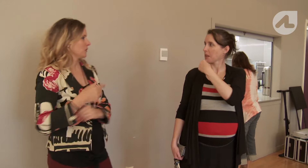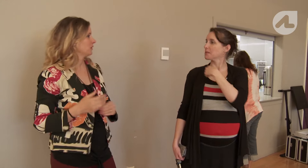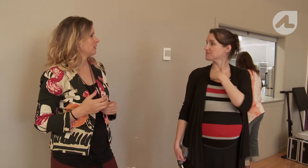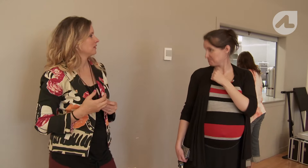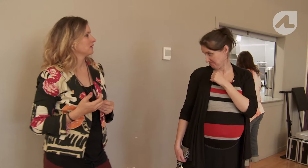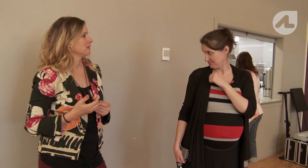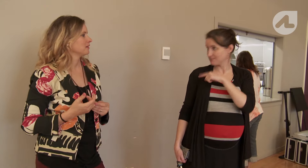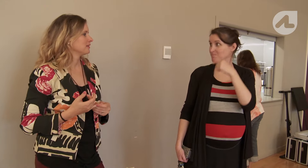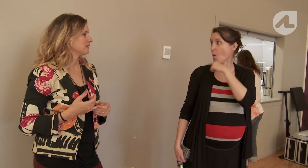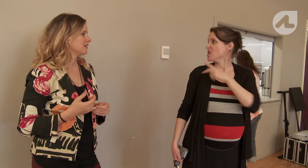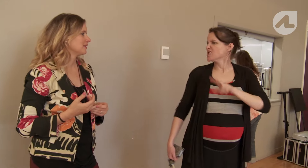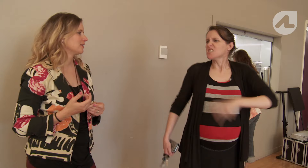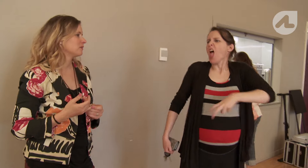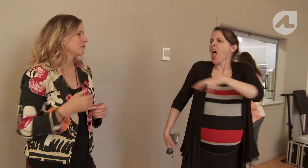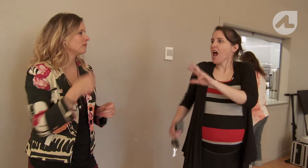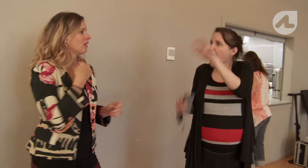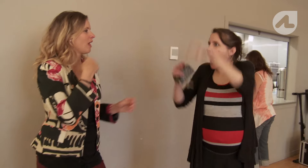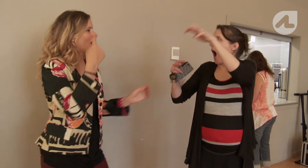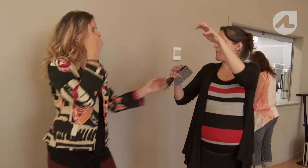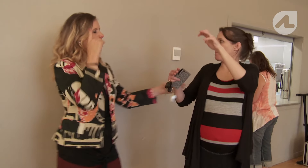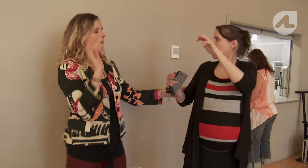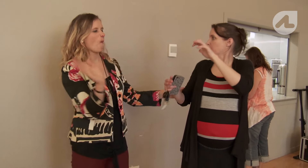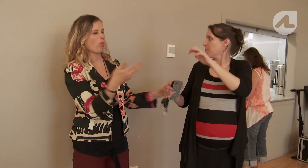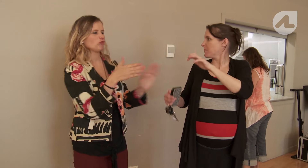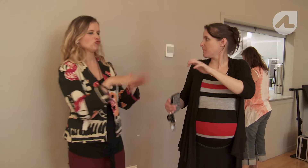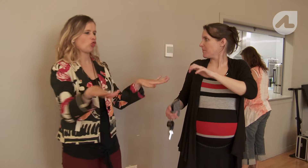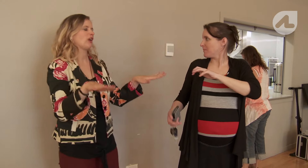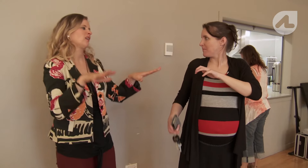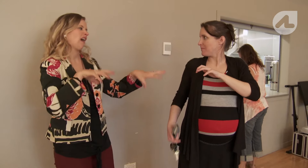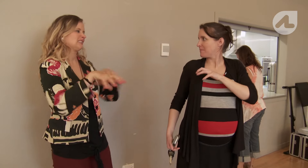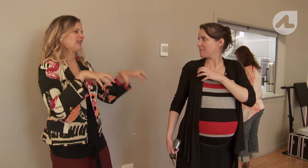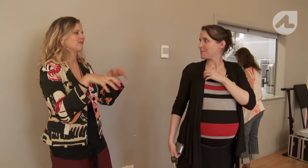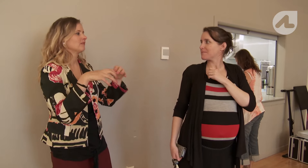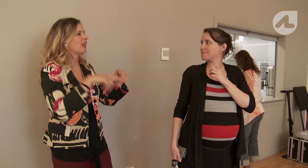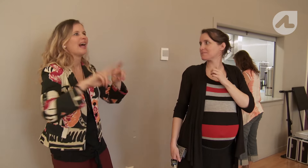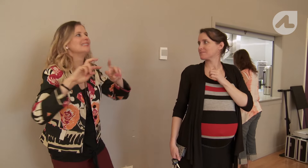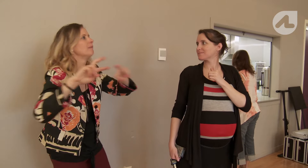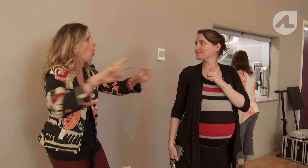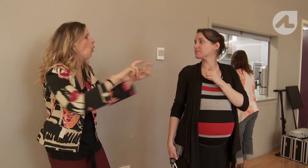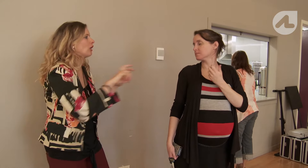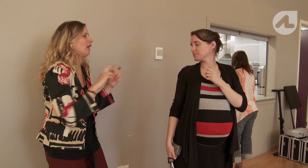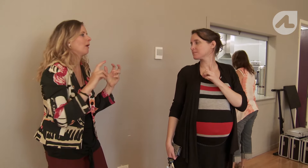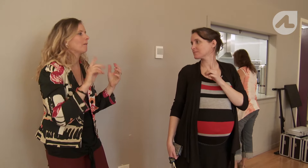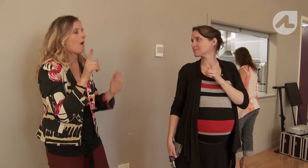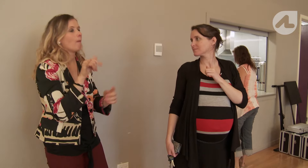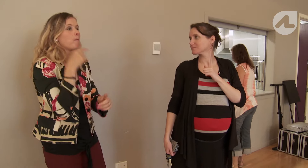It seems like boys, they're running around everywhere and climbing up everything. I think in general kids are quite curious and they like exploring.